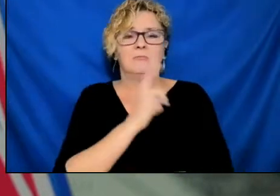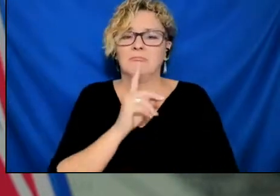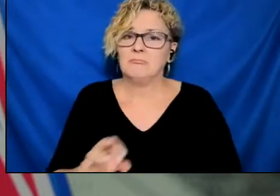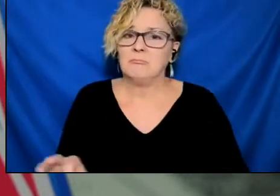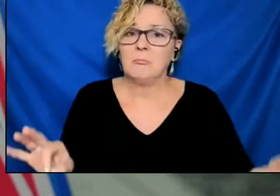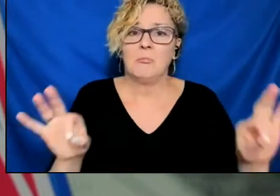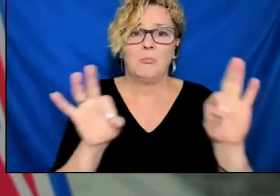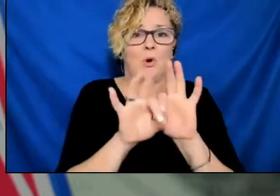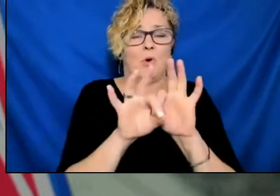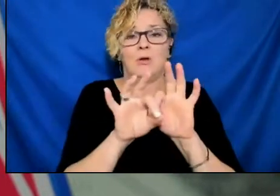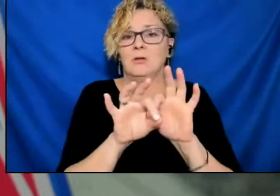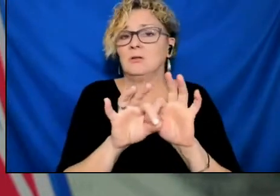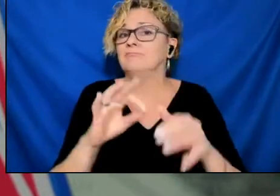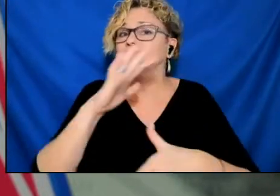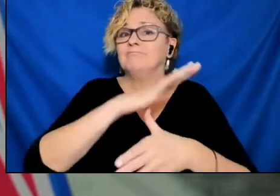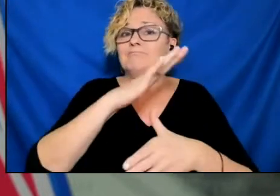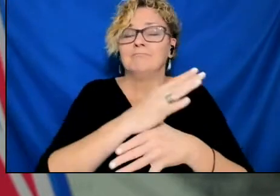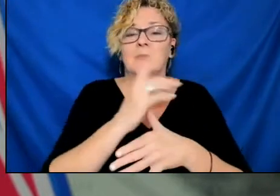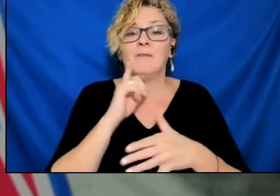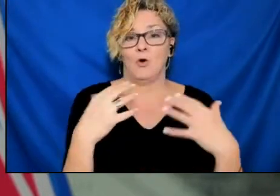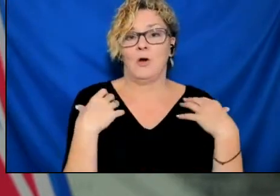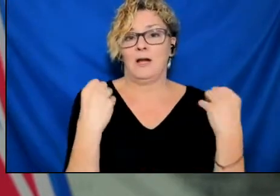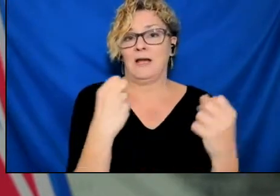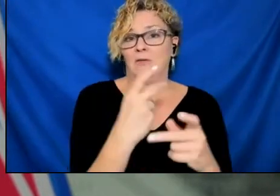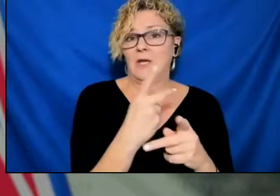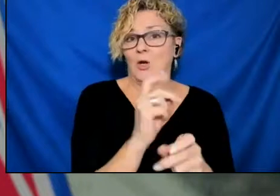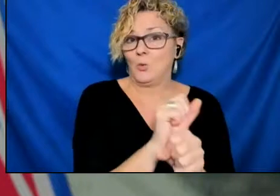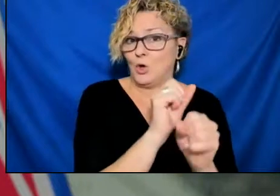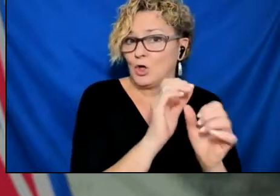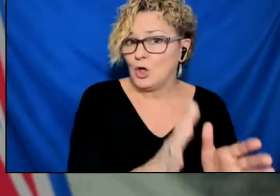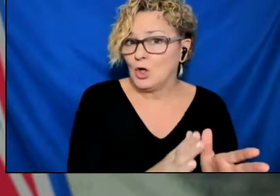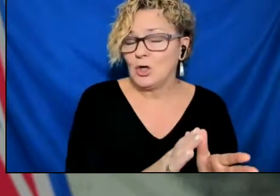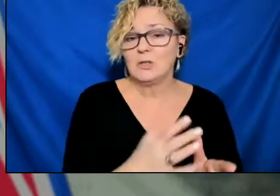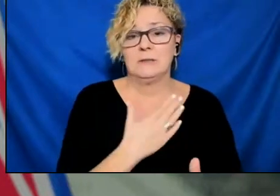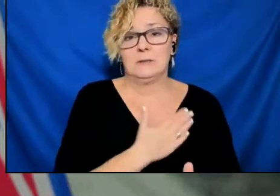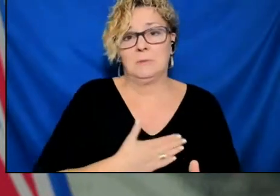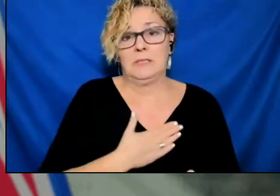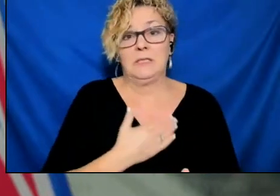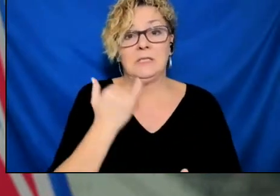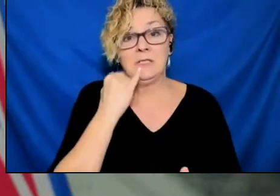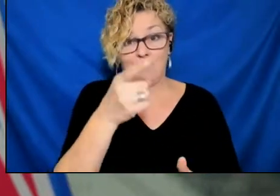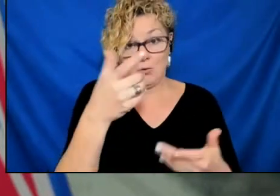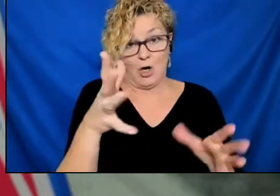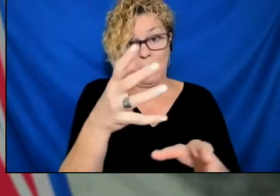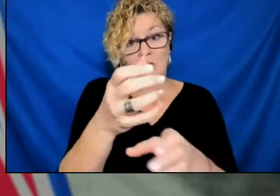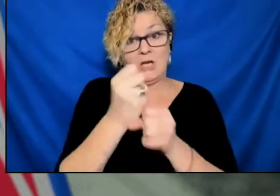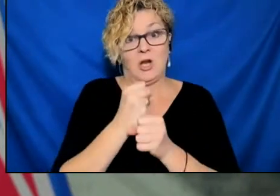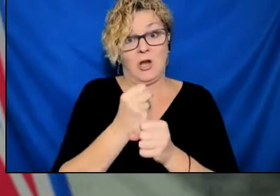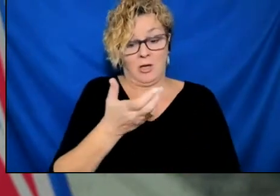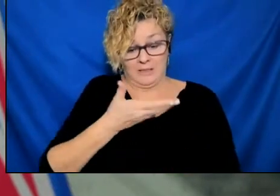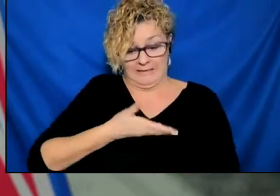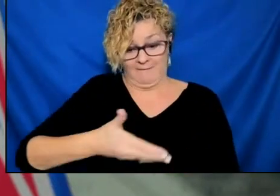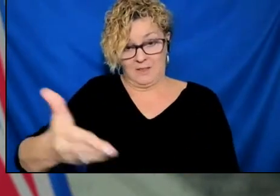workers. And this is especially important for those who are health care workers who have received the